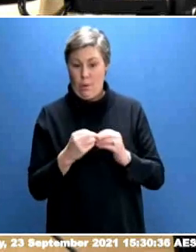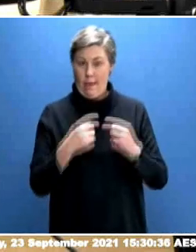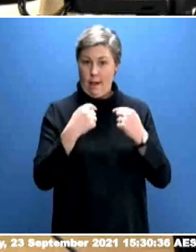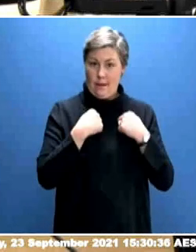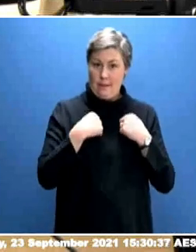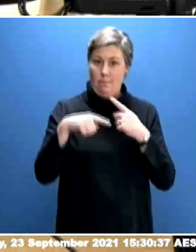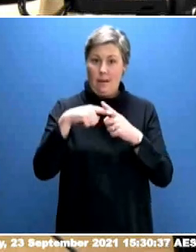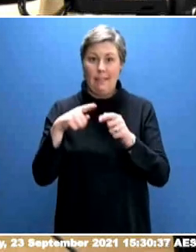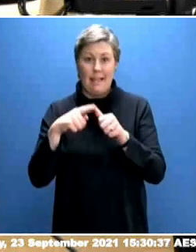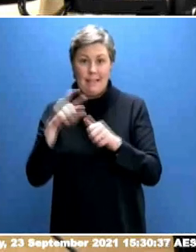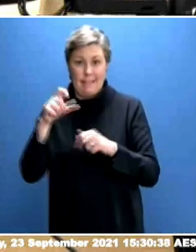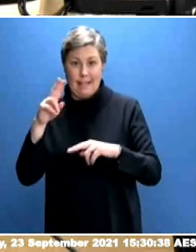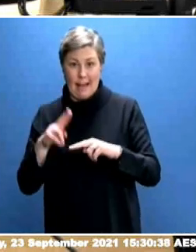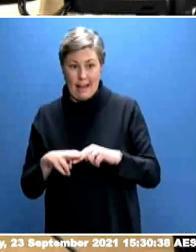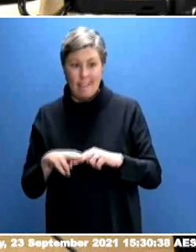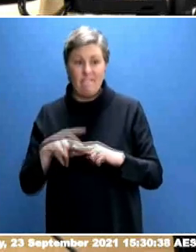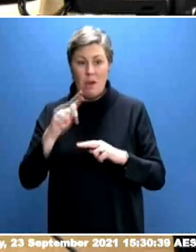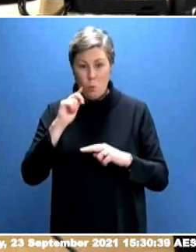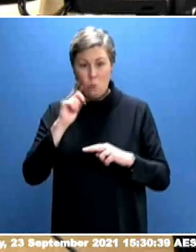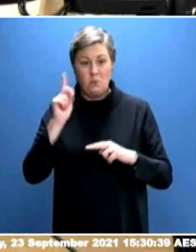will be rolling out most of that work.